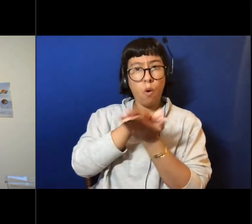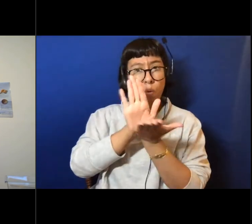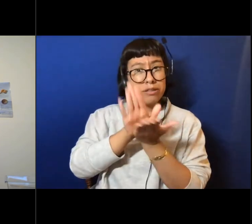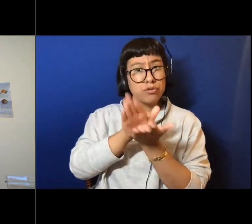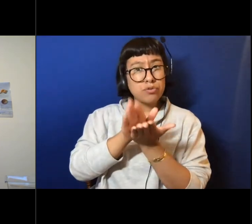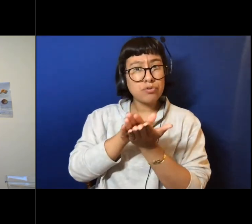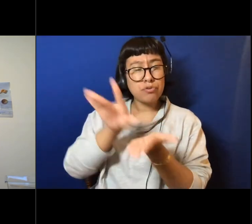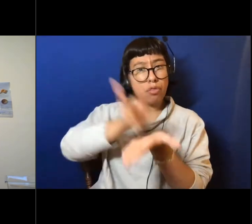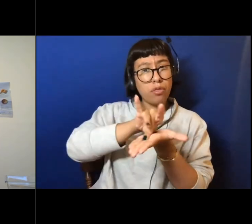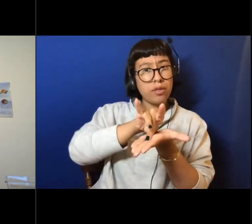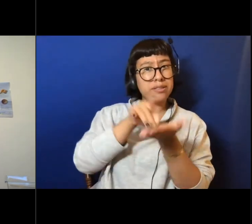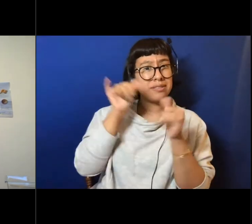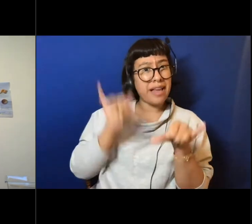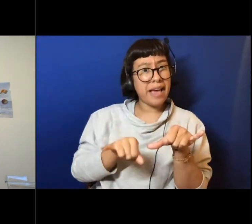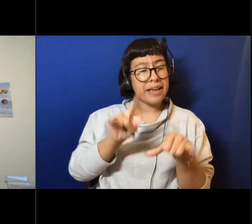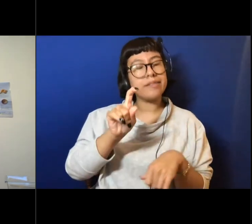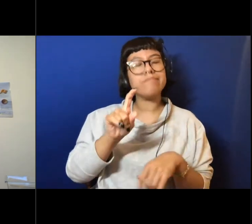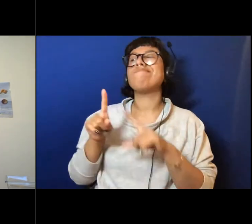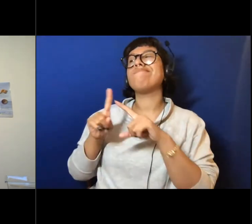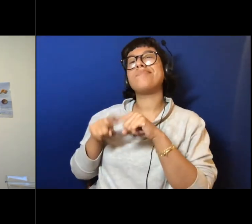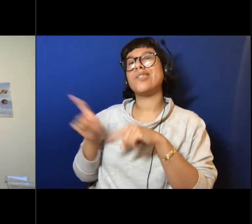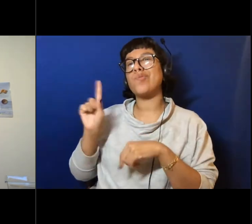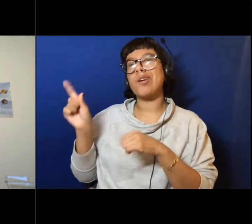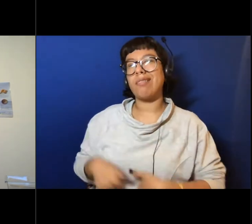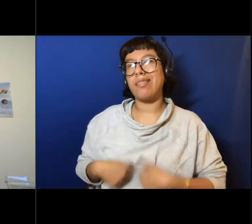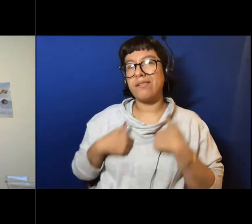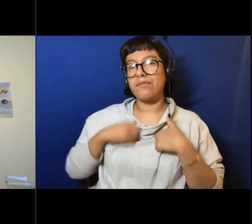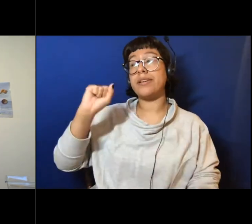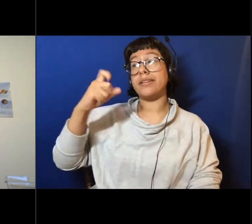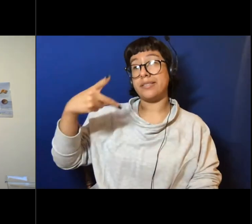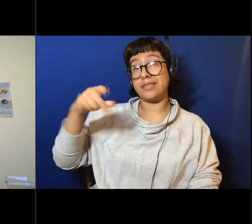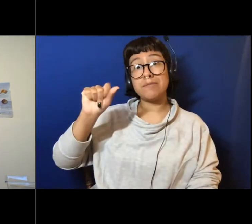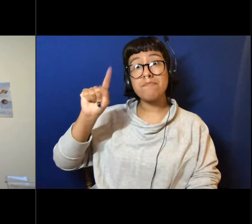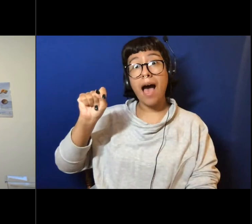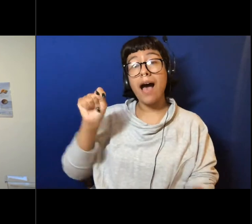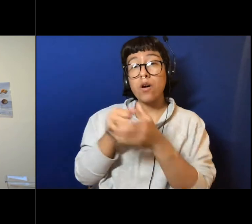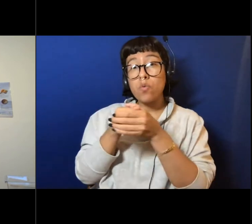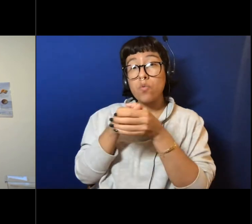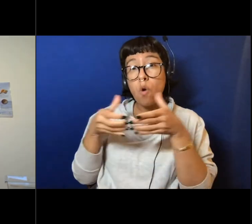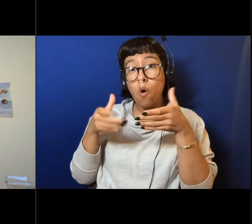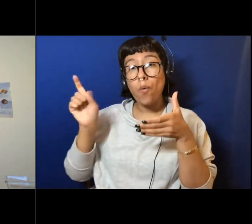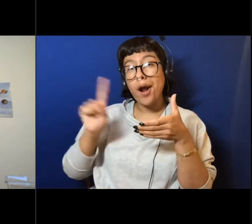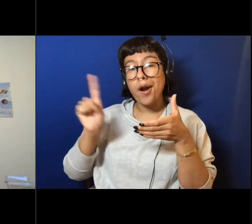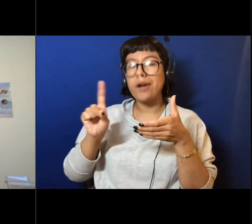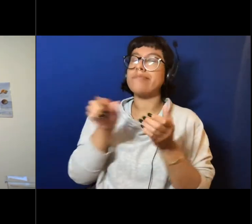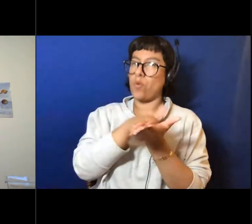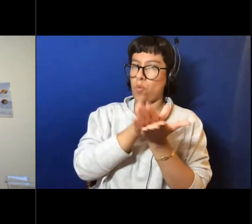It also depends where they're living. Spats like to grow on oyster shell, but then they also,